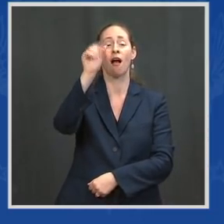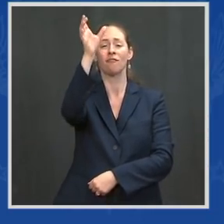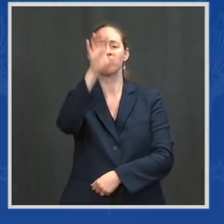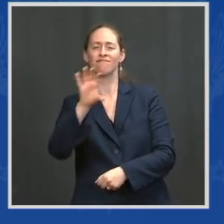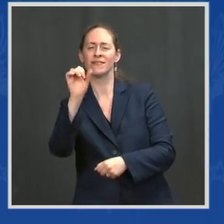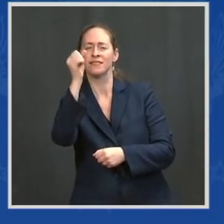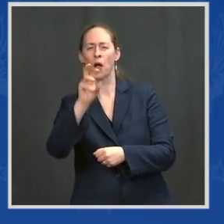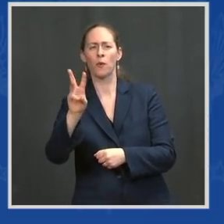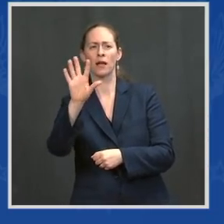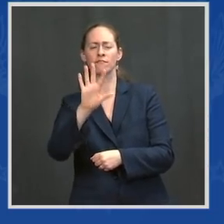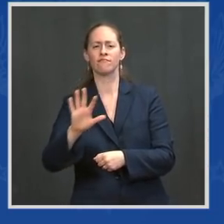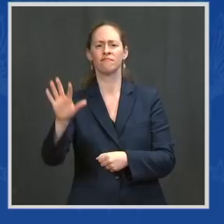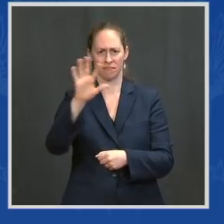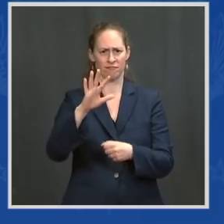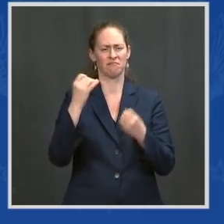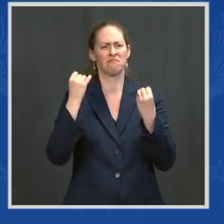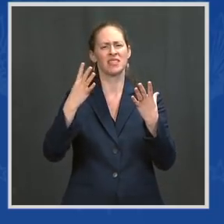We have experienced loss of property,